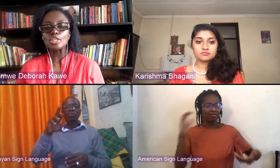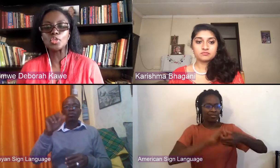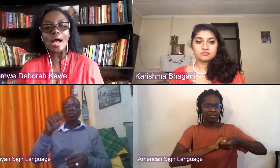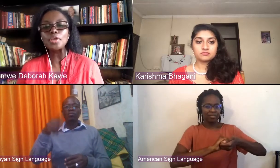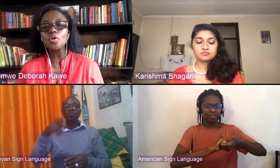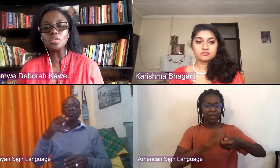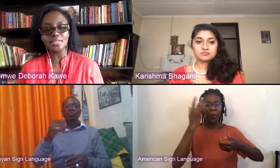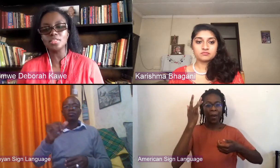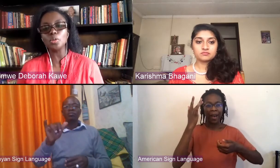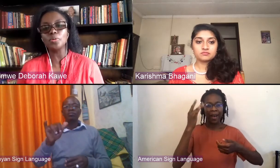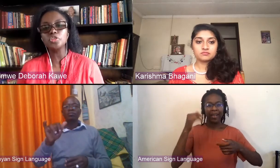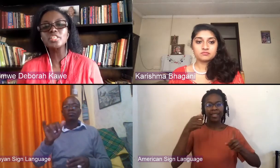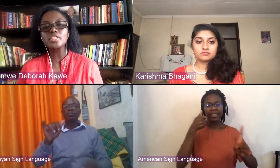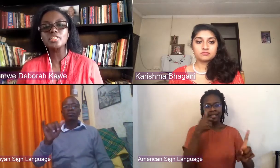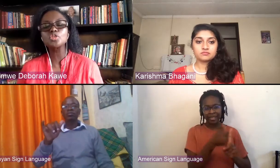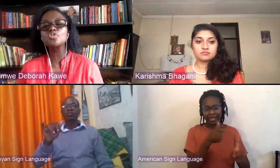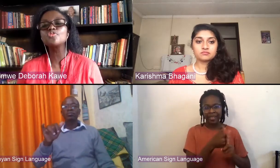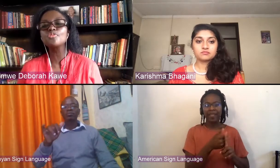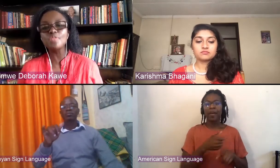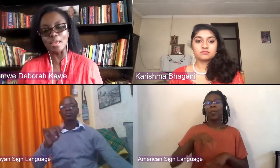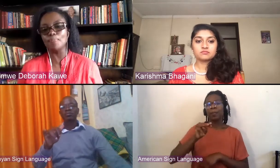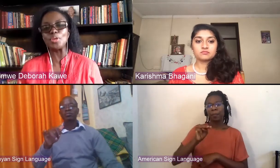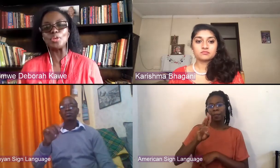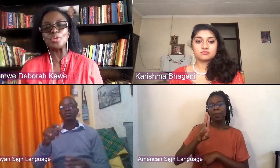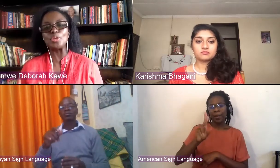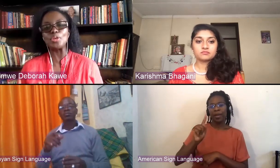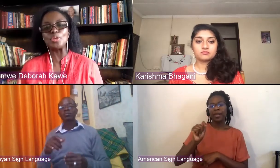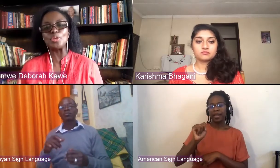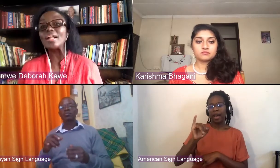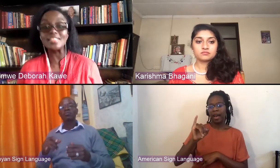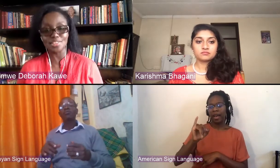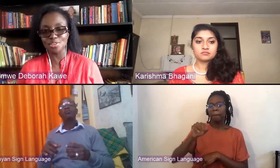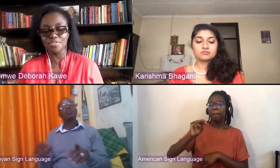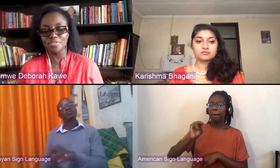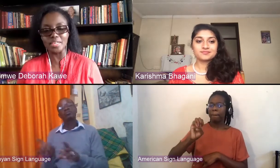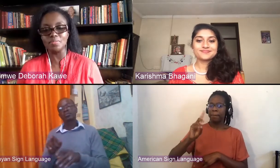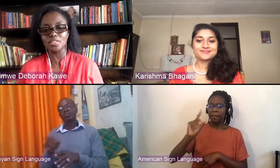So I got this opportunity to dream beyond my wildest dreams